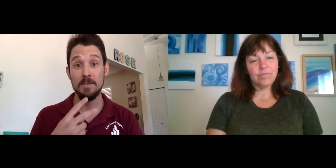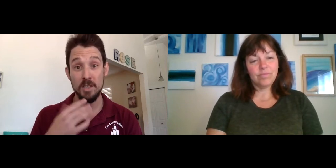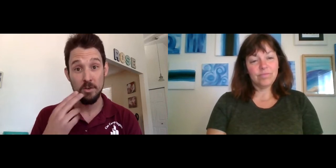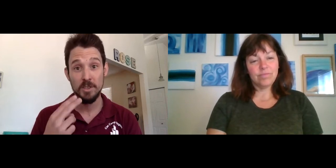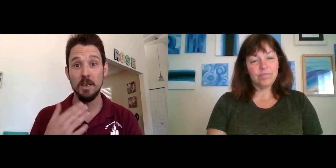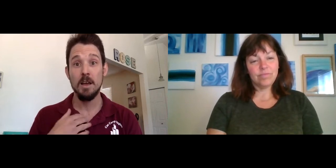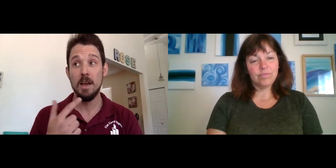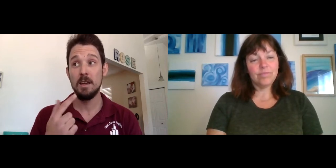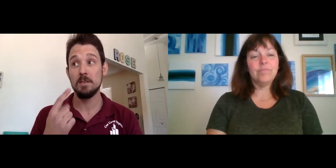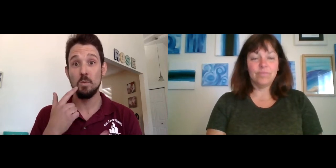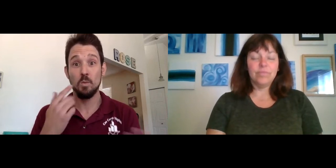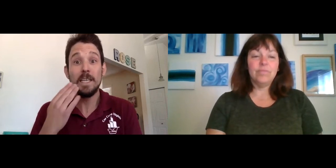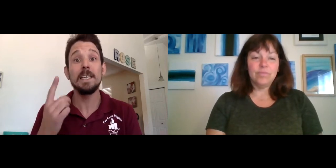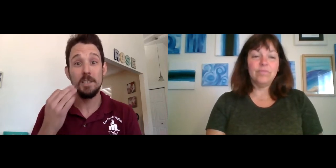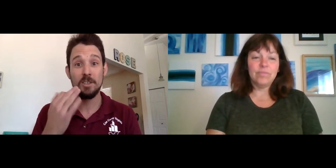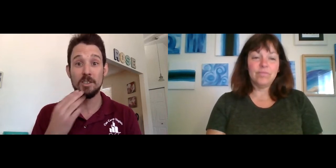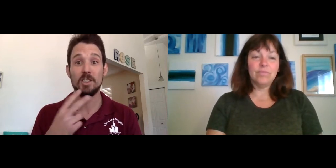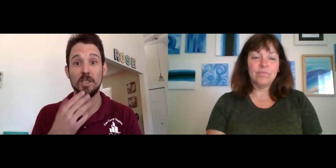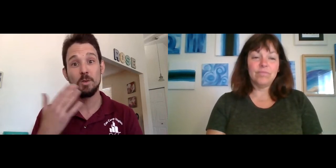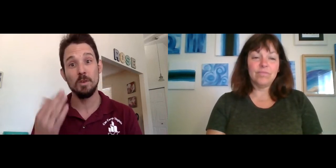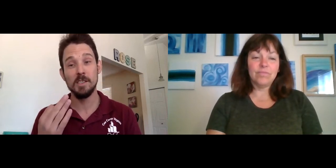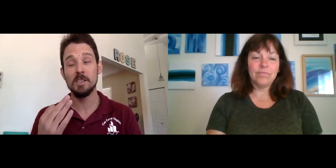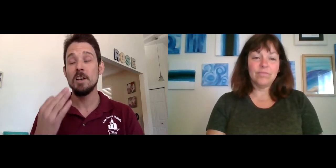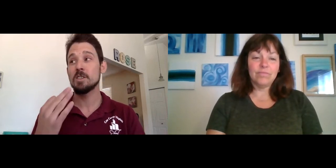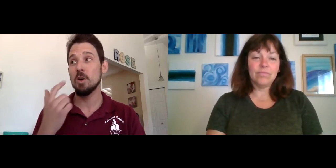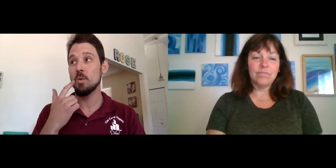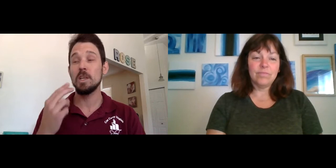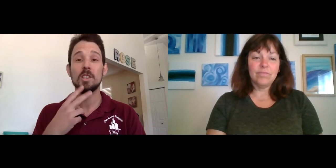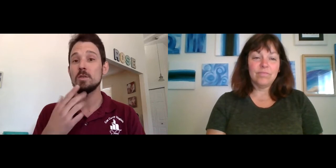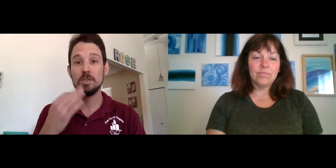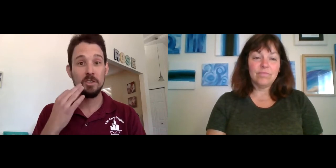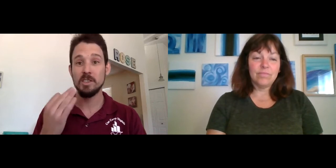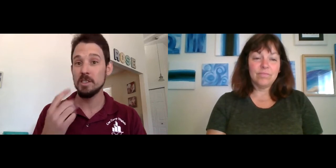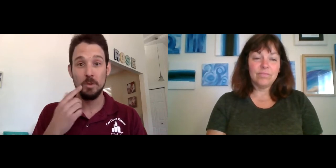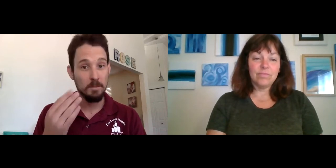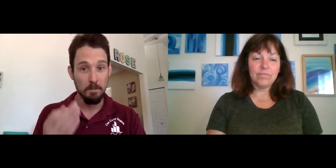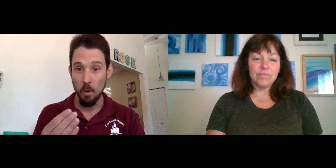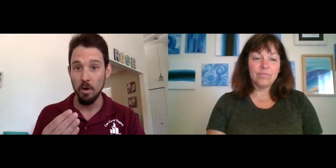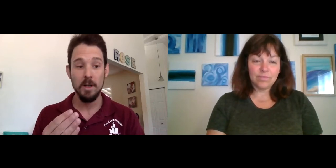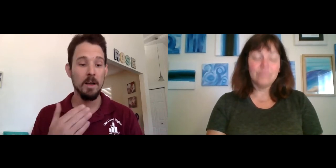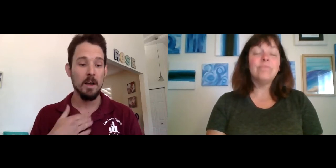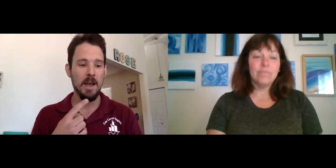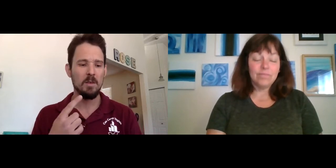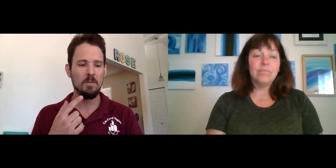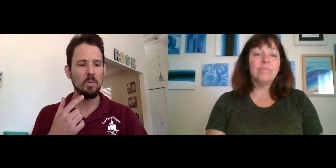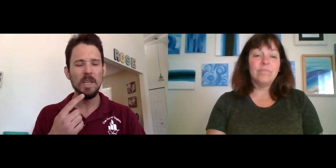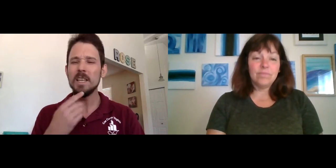and we need her to cue to us. So we cued to her since she was born and we never